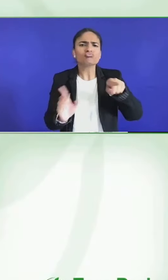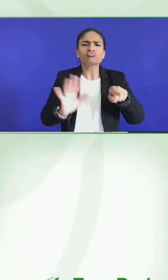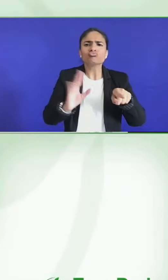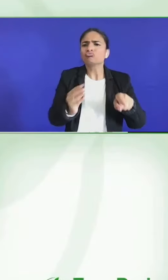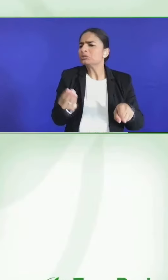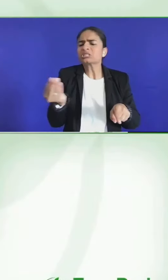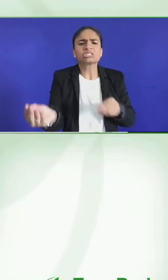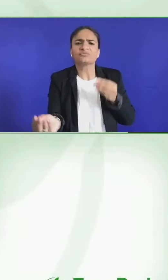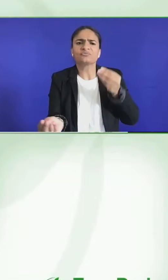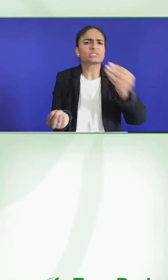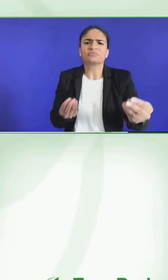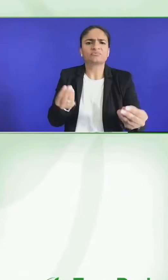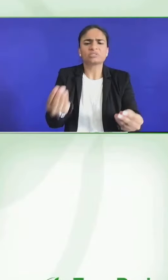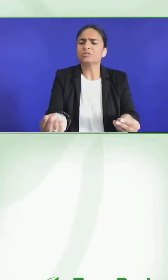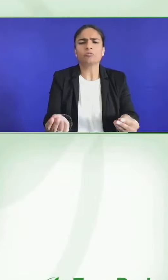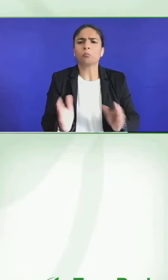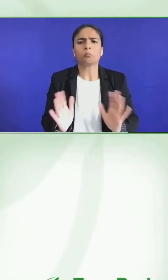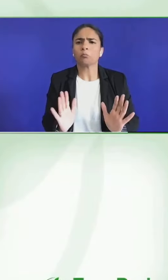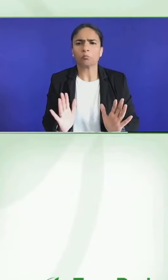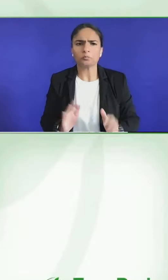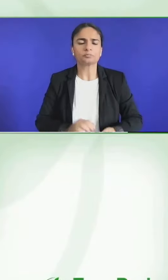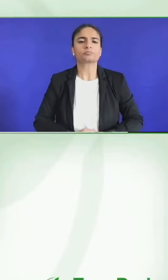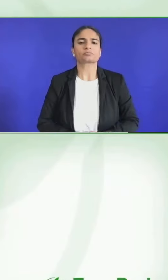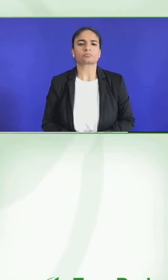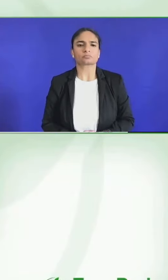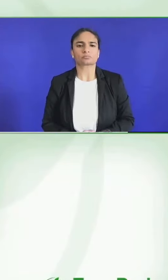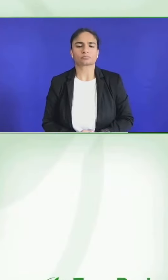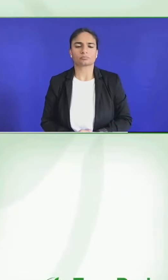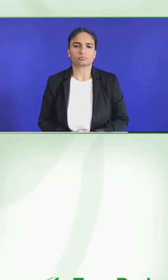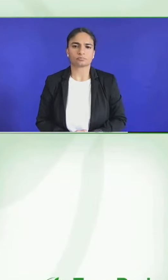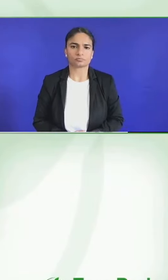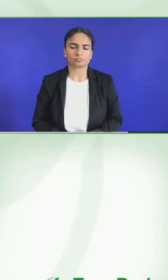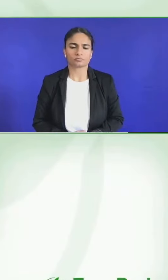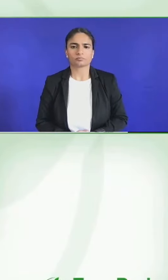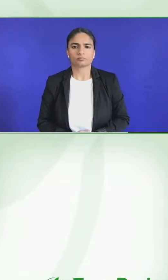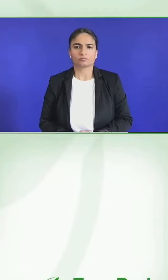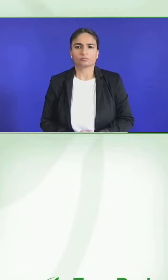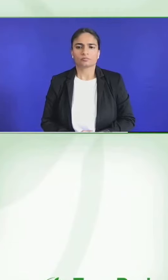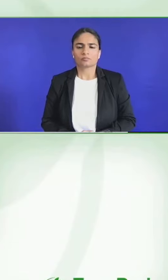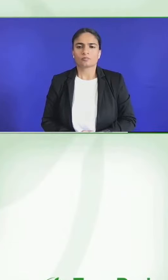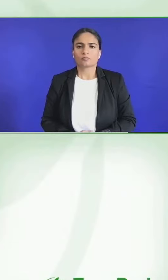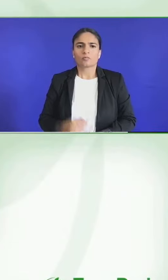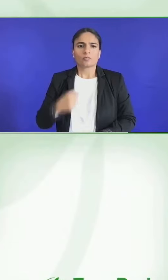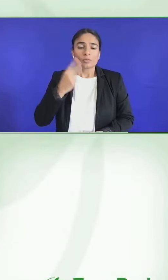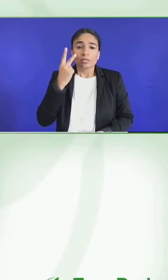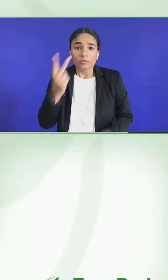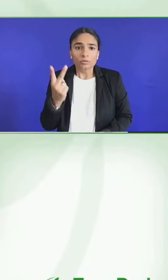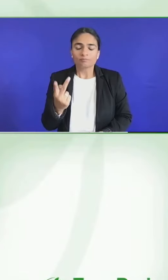the last two, three years. And that is the options for users are much more extended.